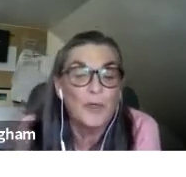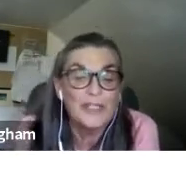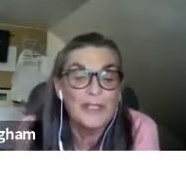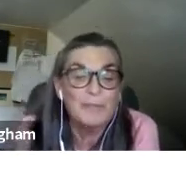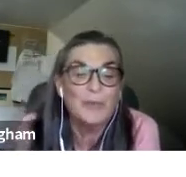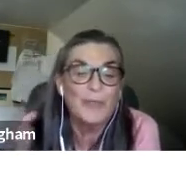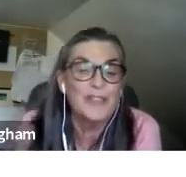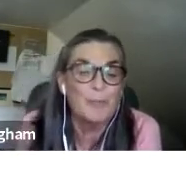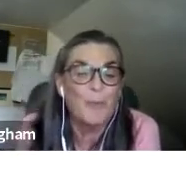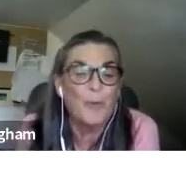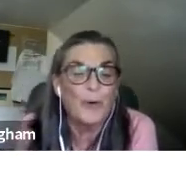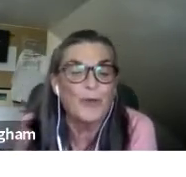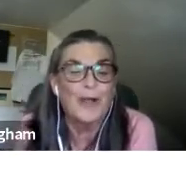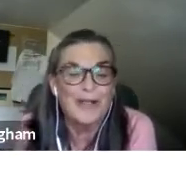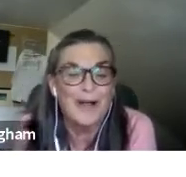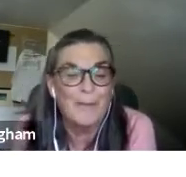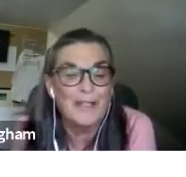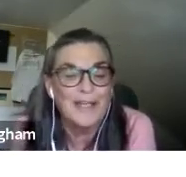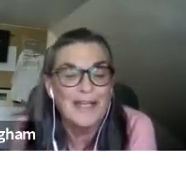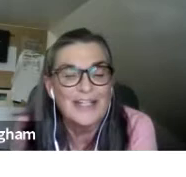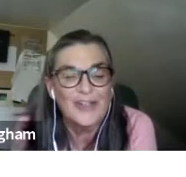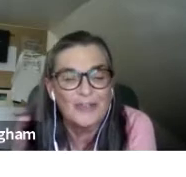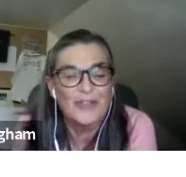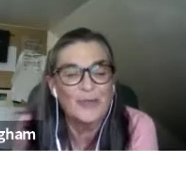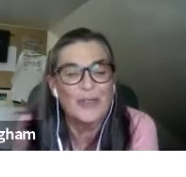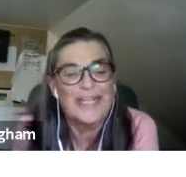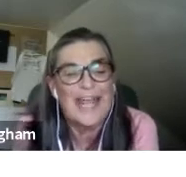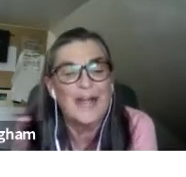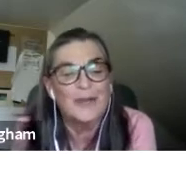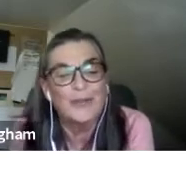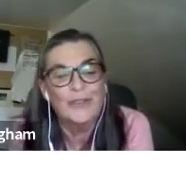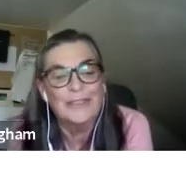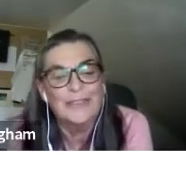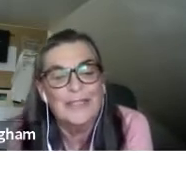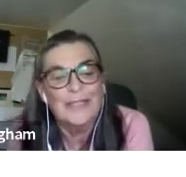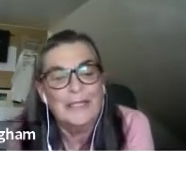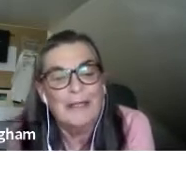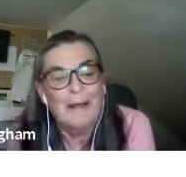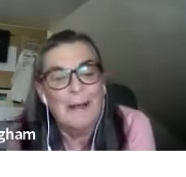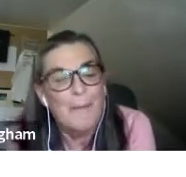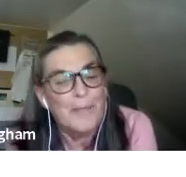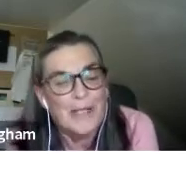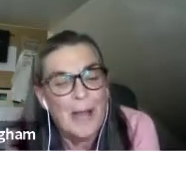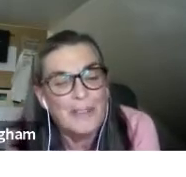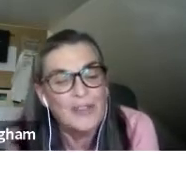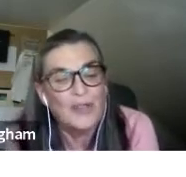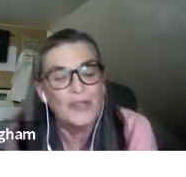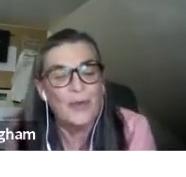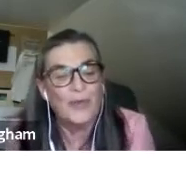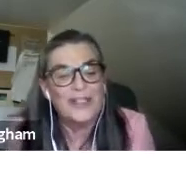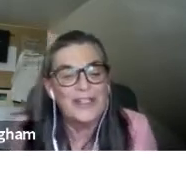seem to support drawing comics. It feels really natural. Comics are so rich and